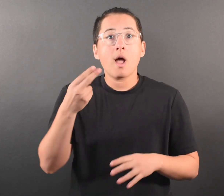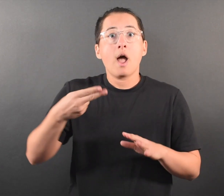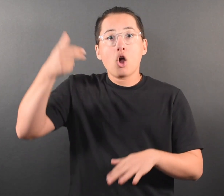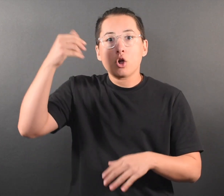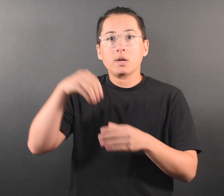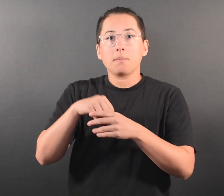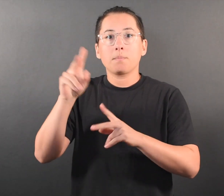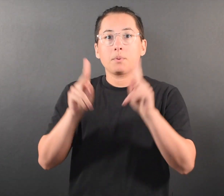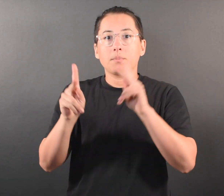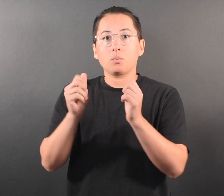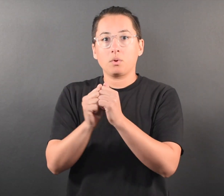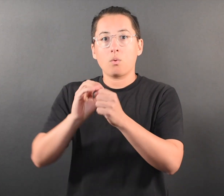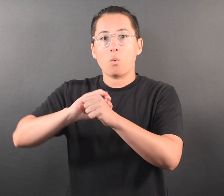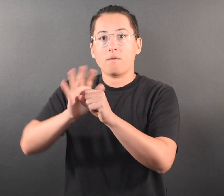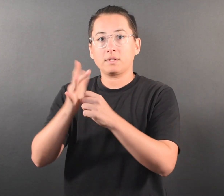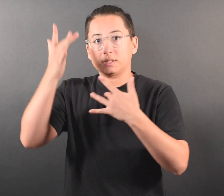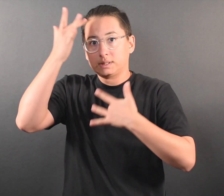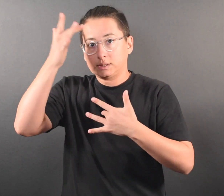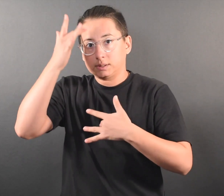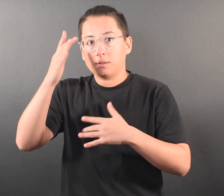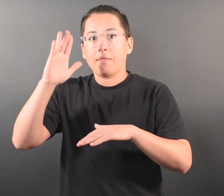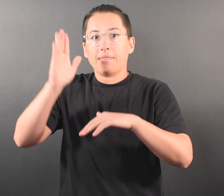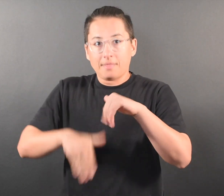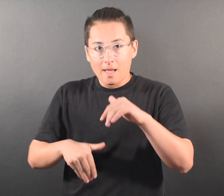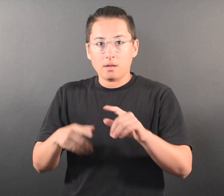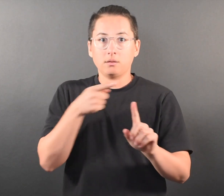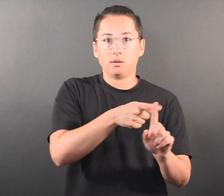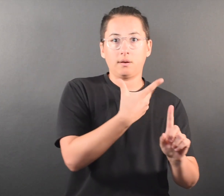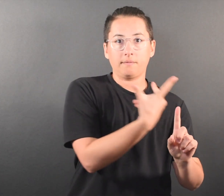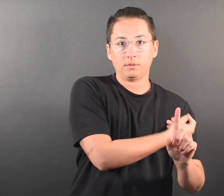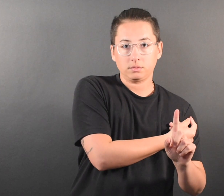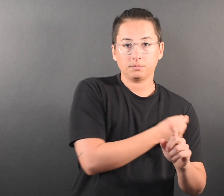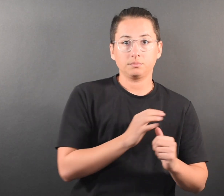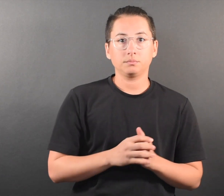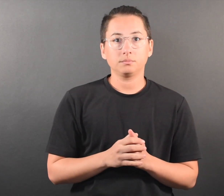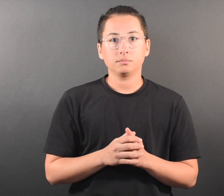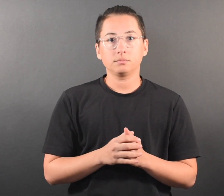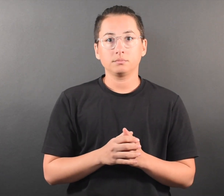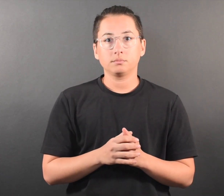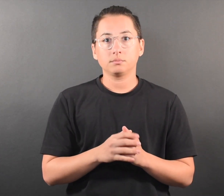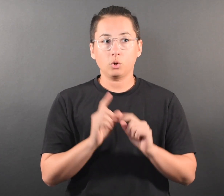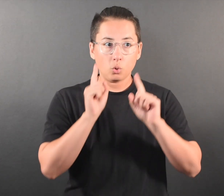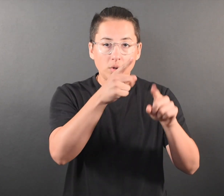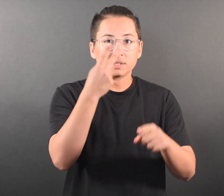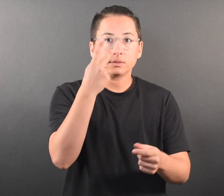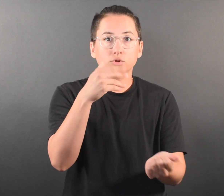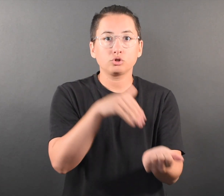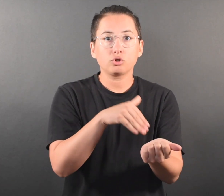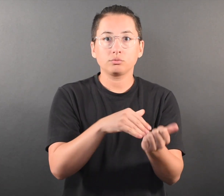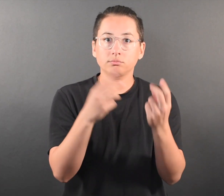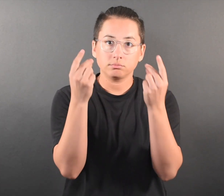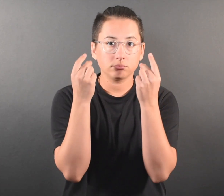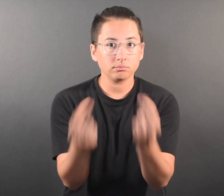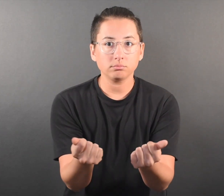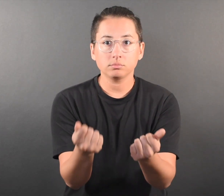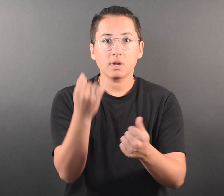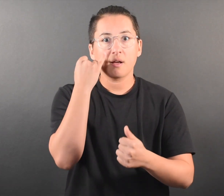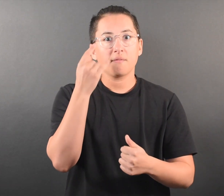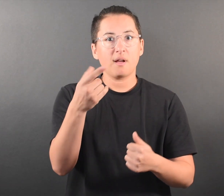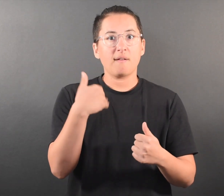low and is higher in people with COVID-19 disease than after vaccination. Seek medical attention